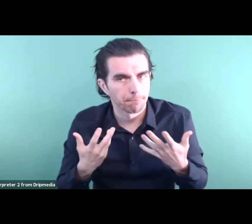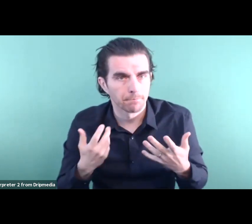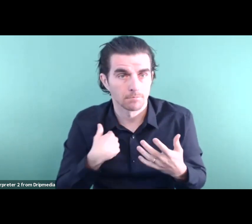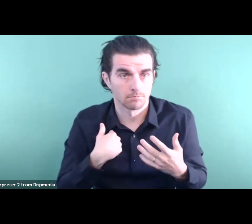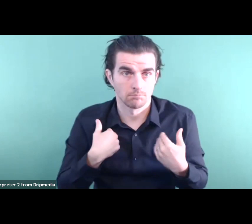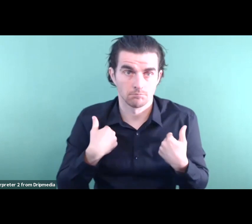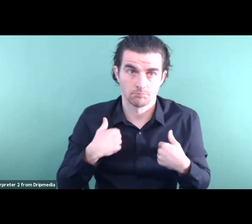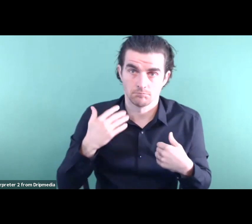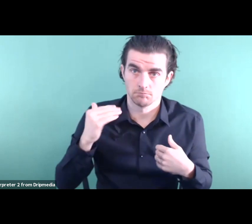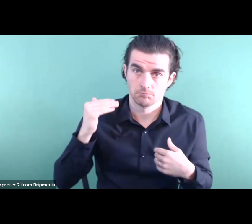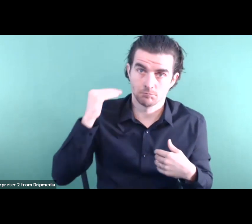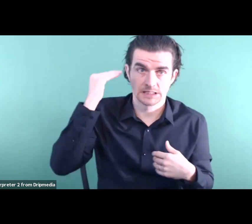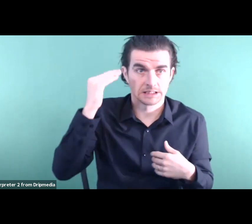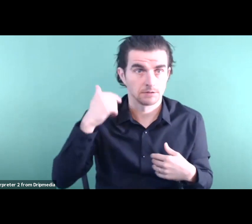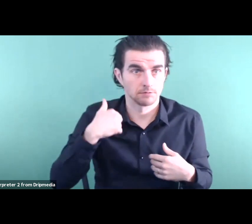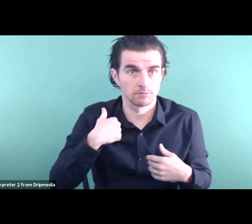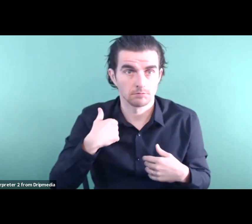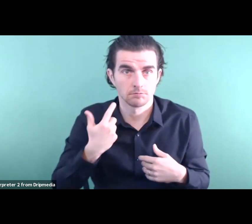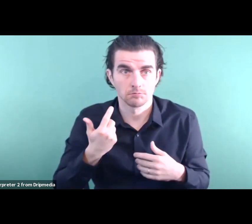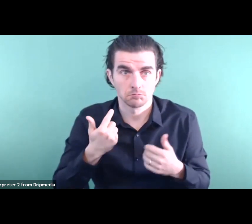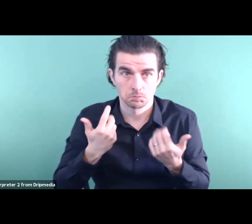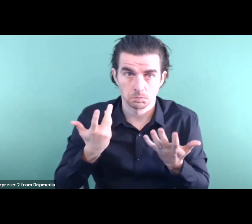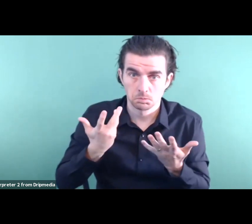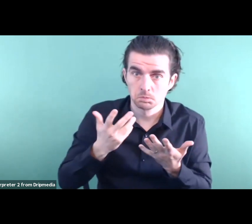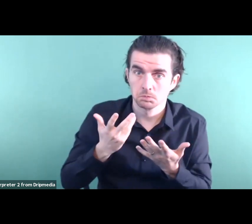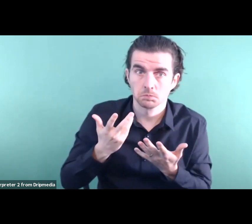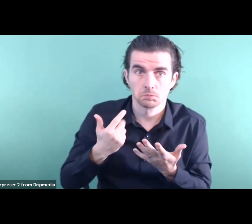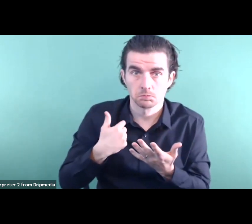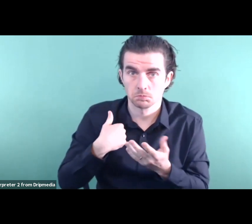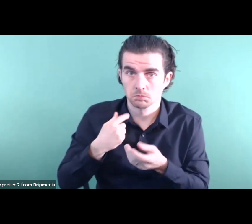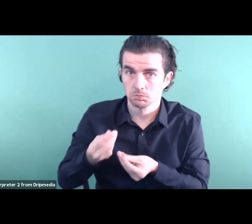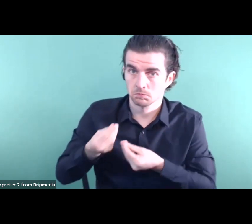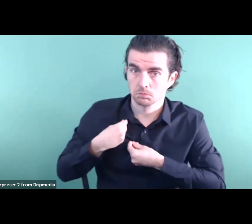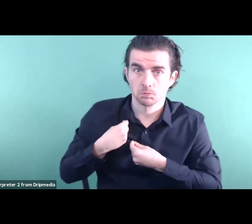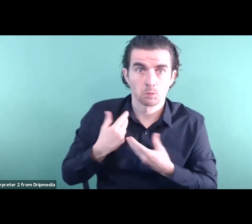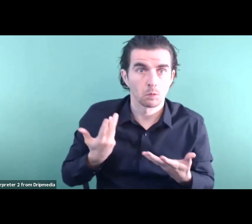disability allowance could really help actually people engaging in livelihood activity and making